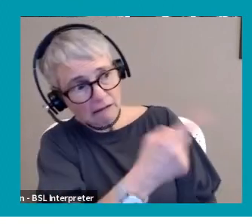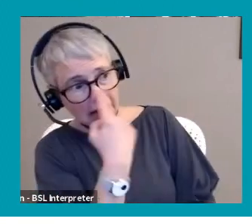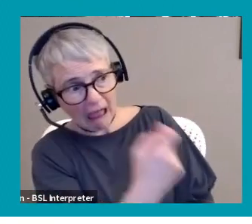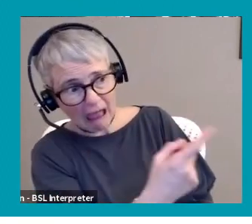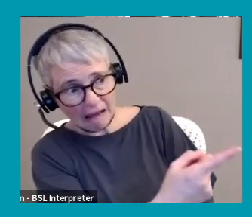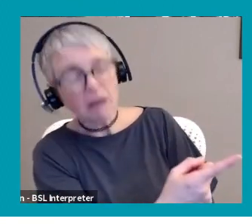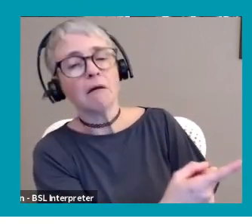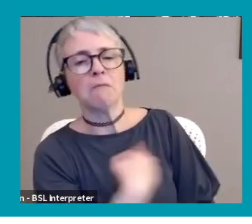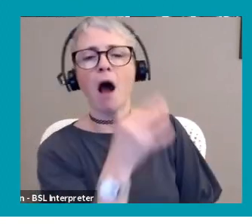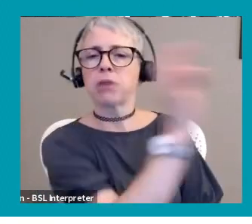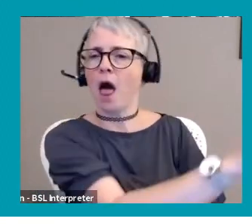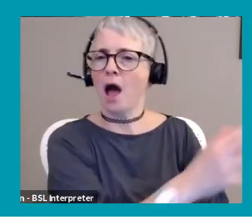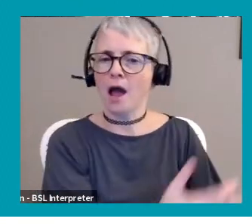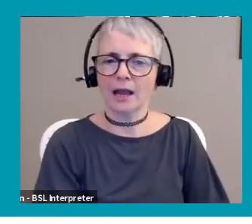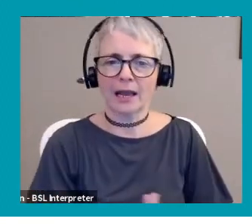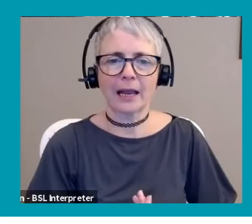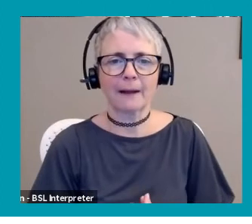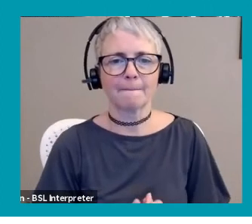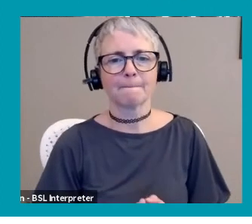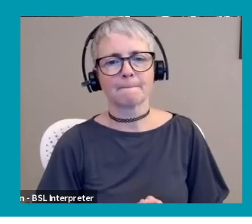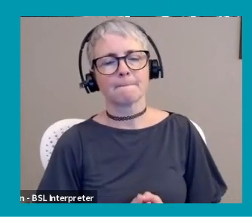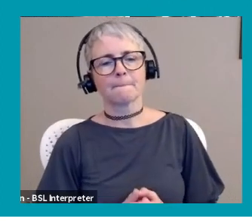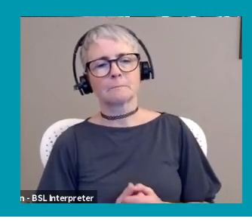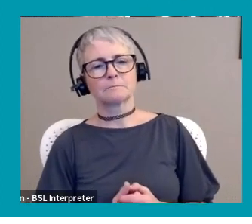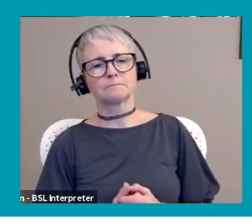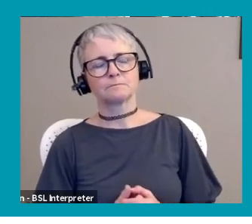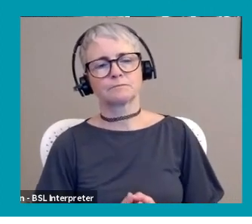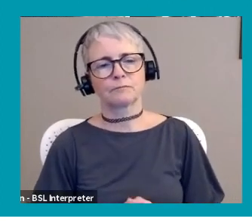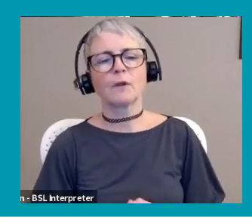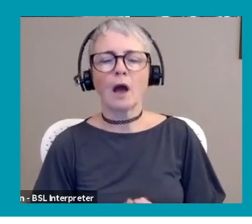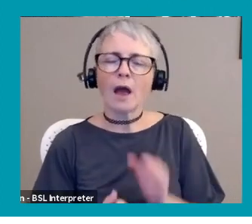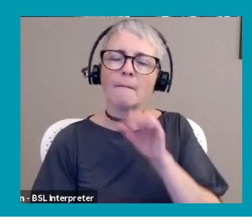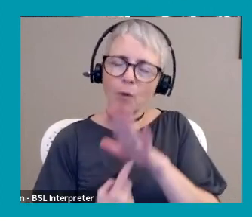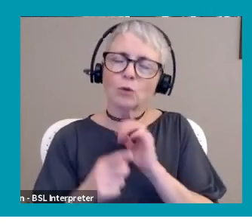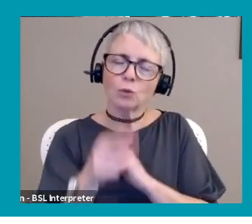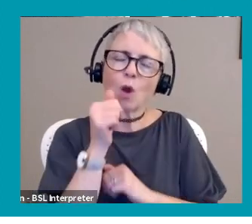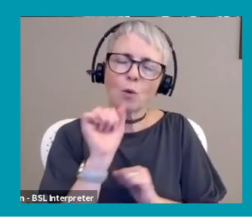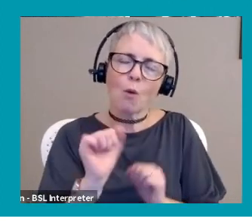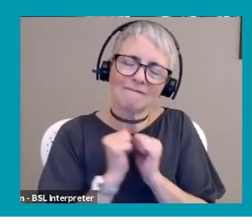really important to understand and know your values and have those boundaries. That you know